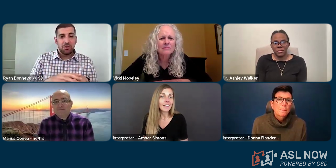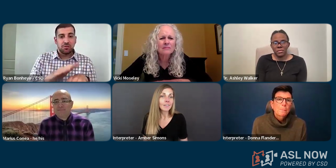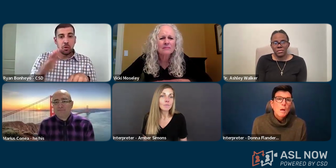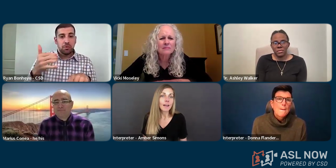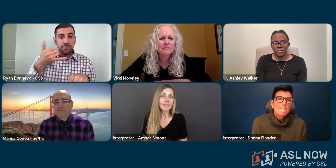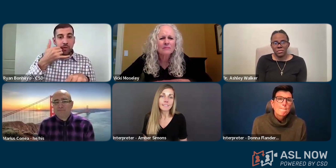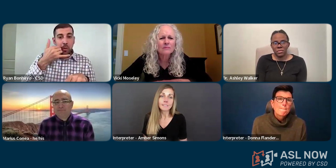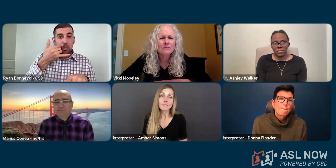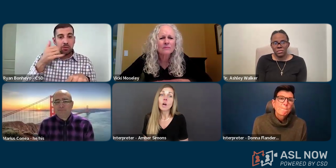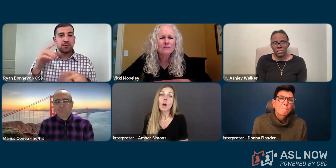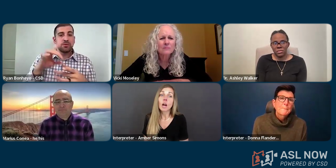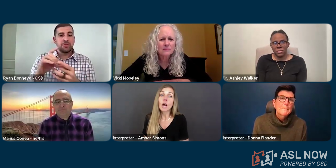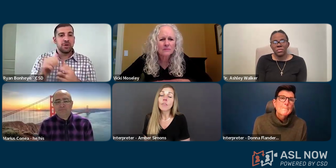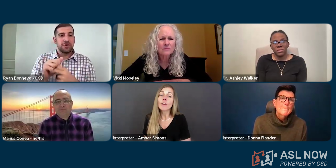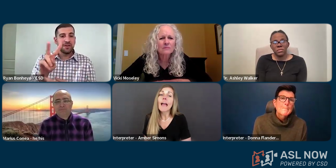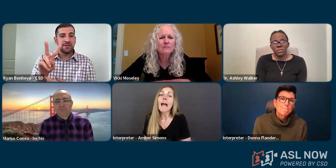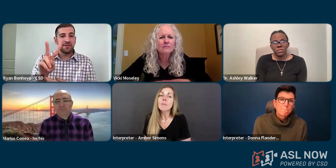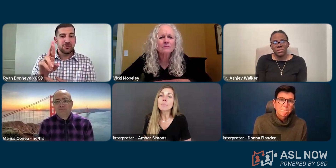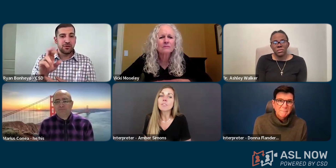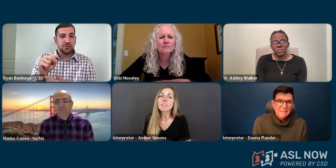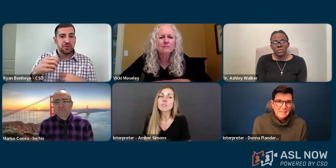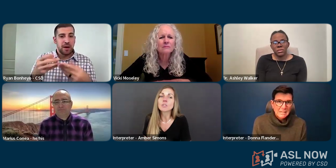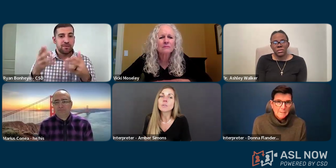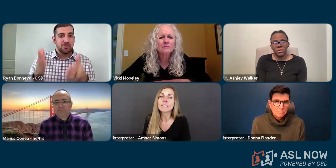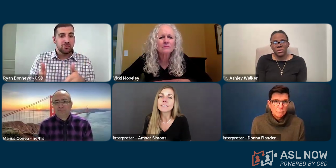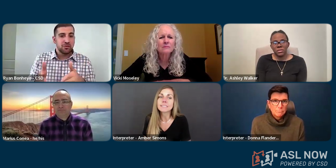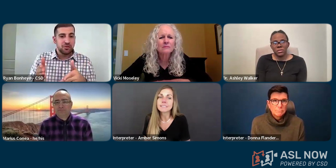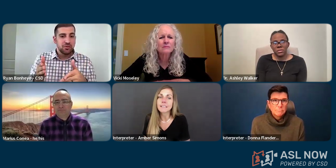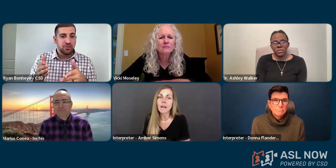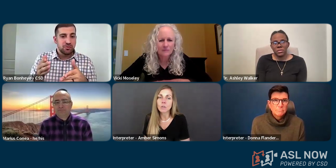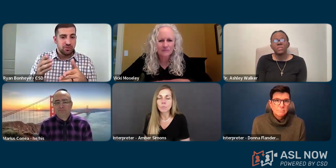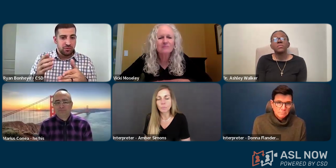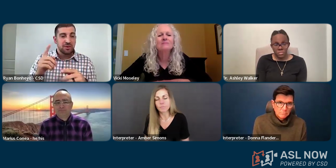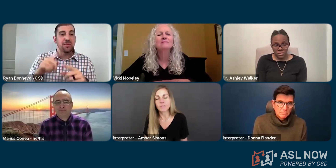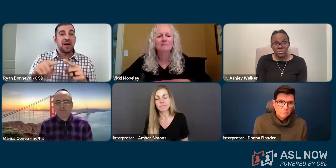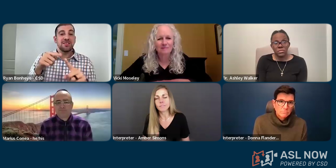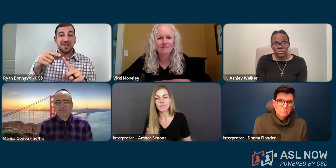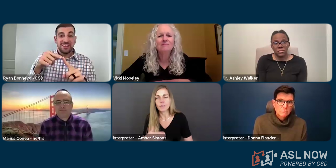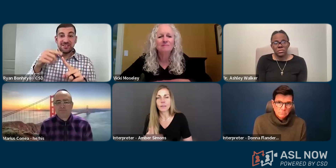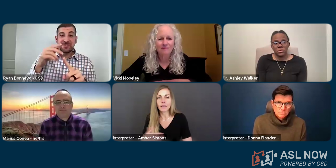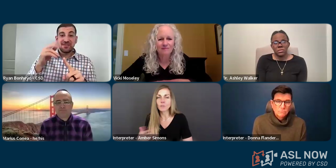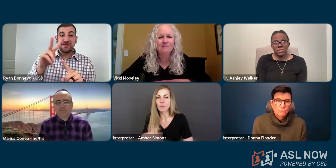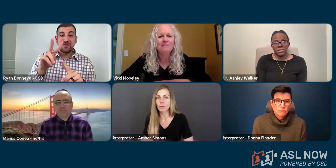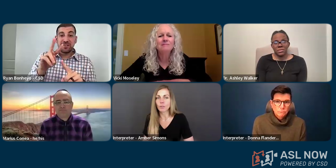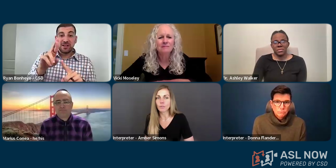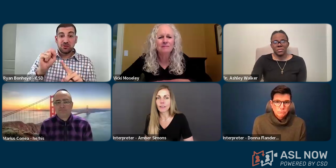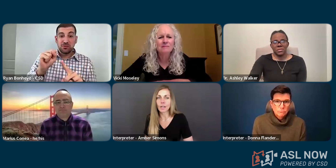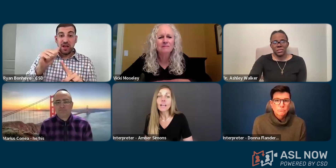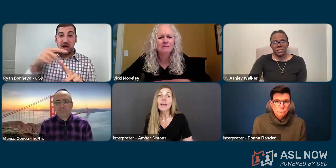Ryan says, are are there apps that you can download and clarify, interpreted, clarify? Yes.